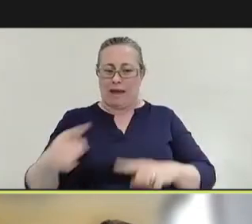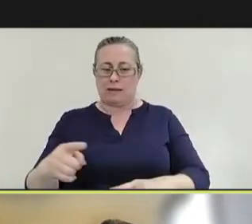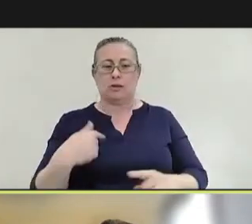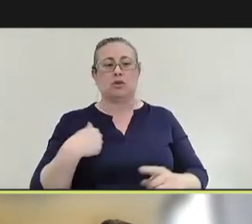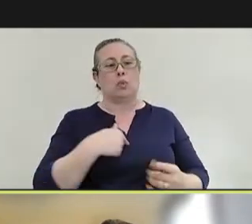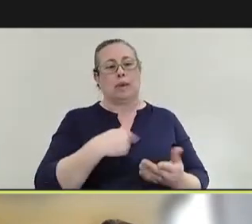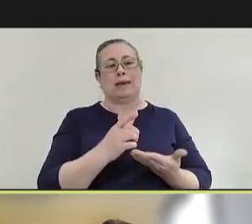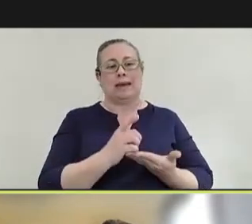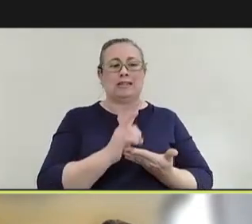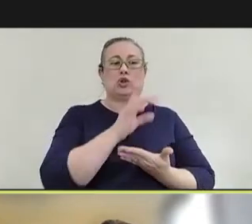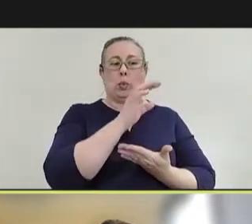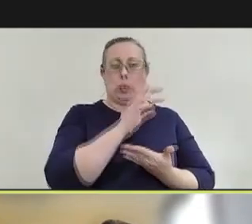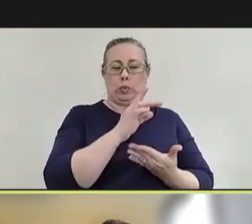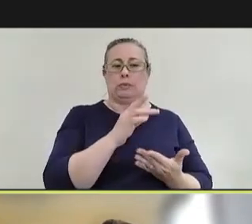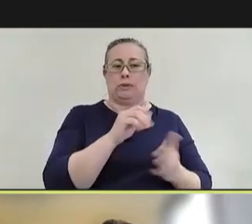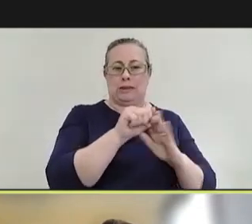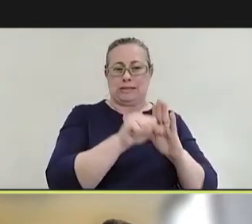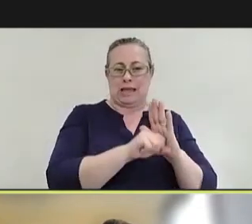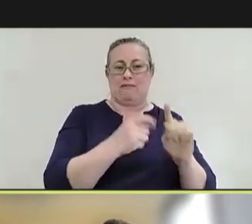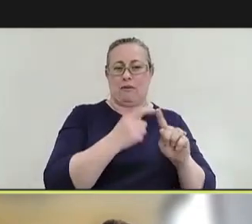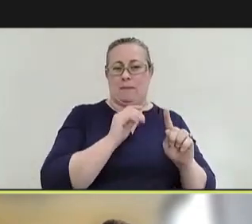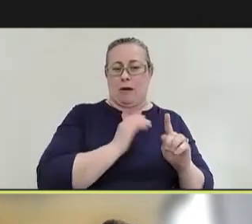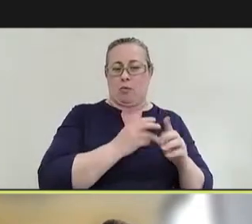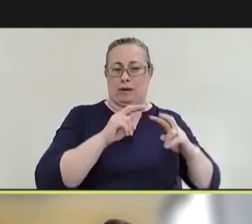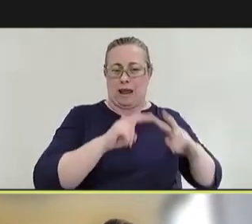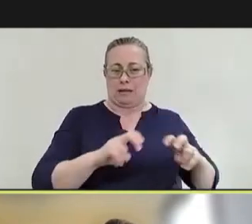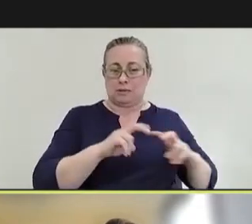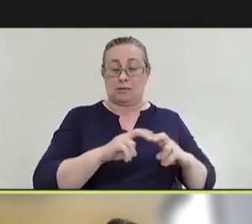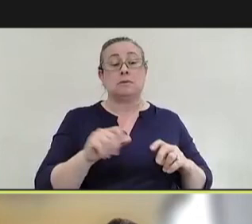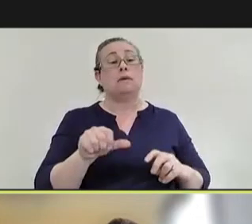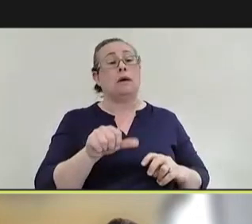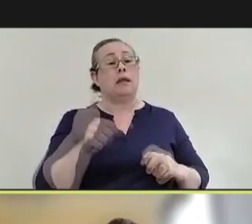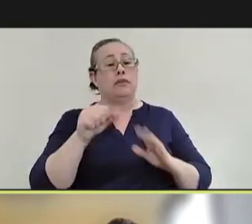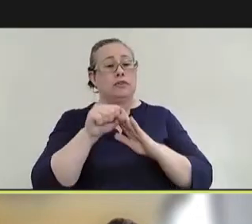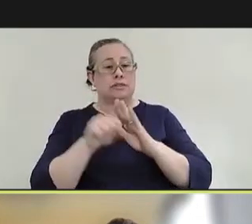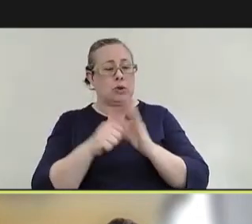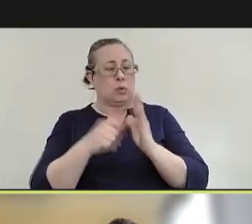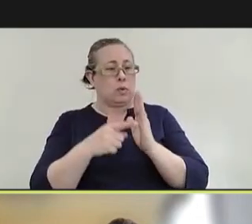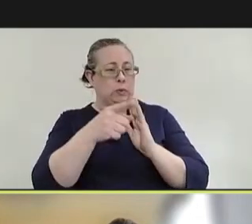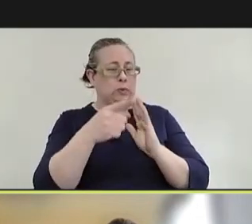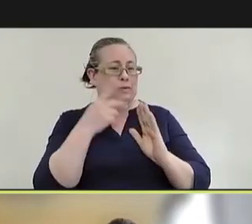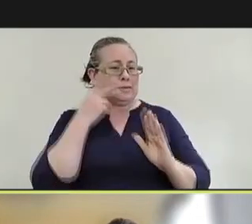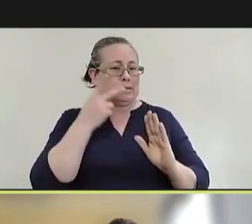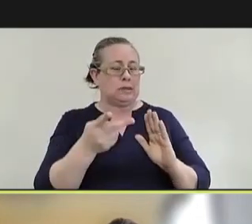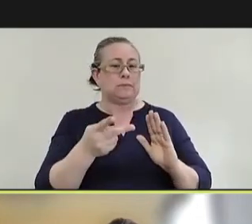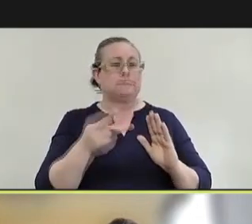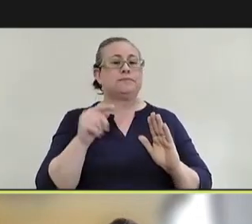from our analysis. And then in the rest of the states, what you're seeing is that overall,